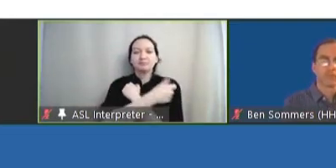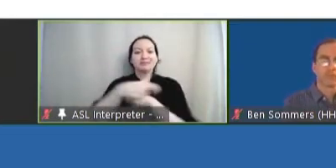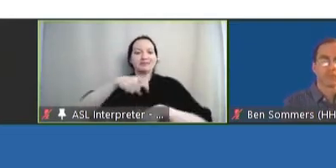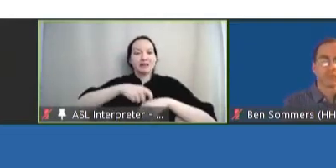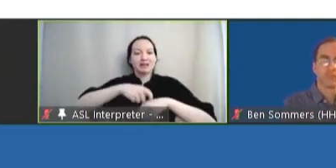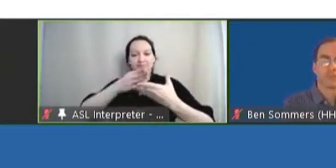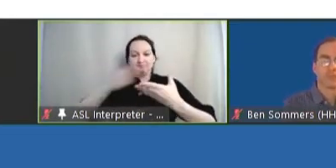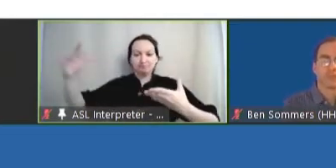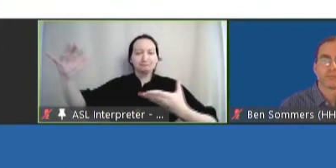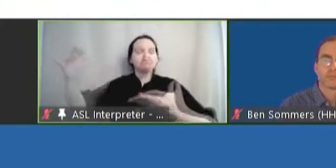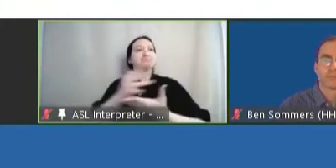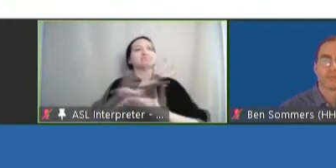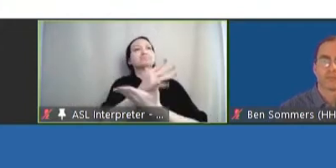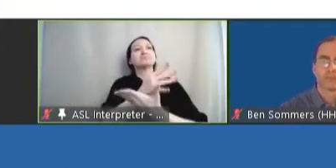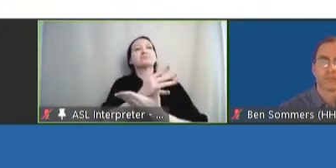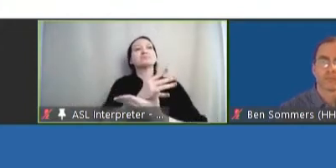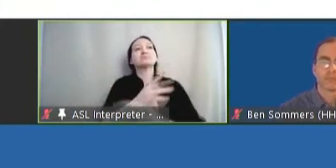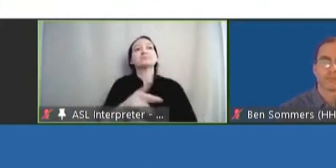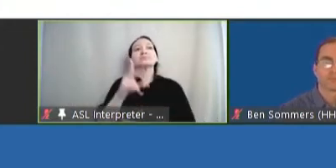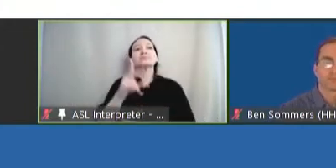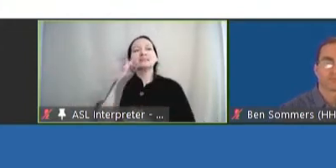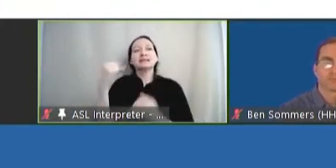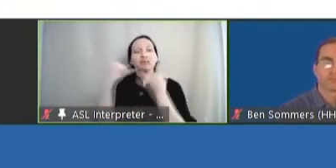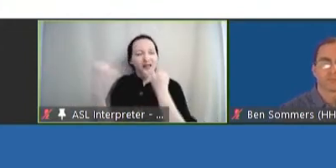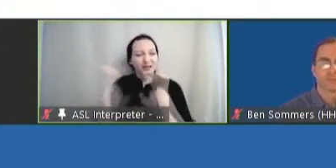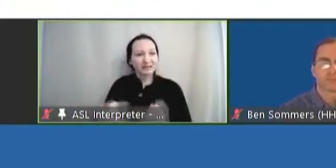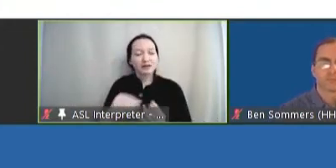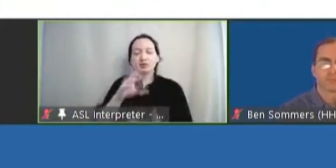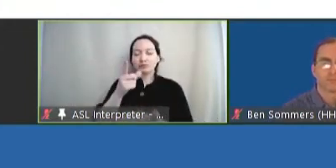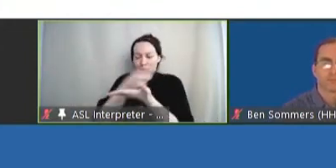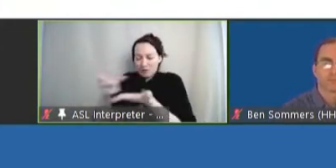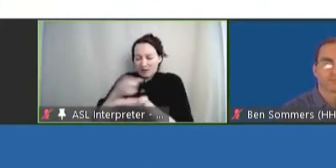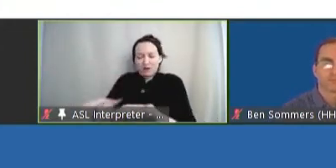The solid lines in the graph show the cumulative weekly number of COVID-19 outcomes